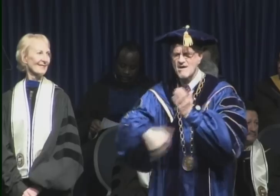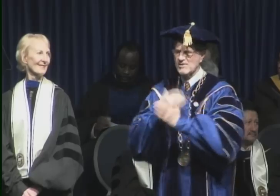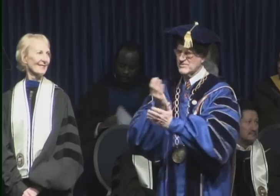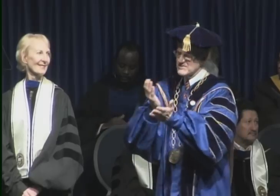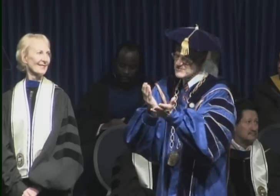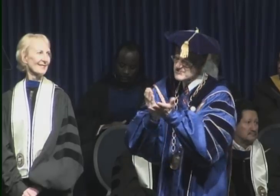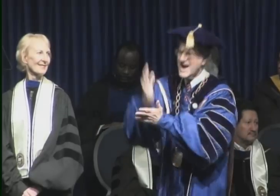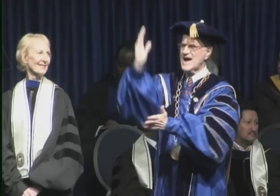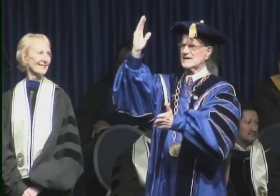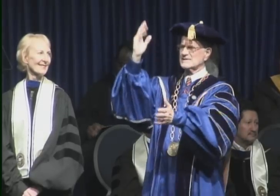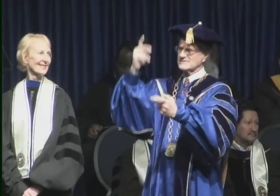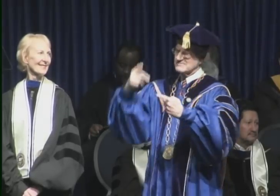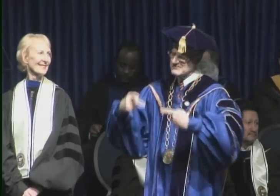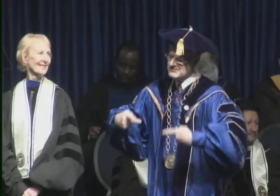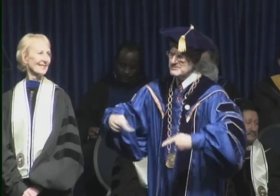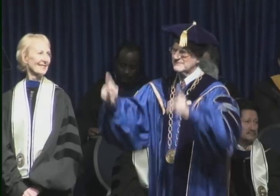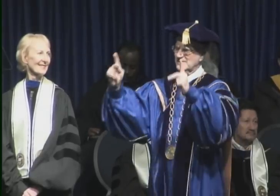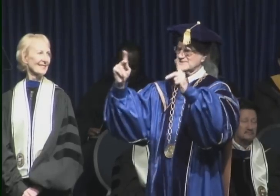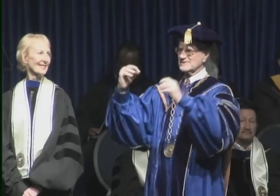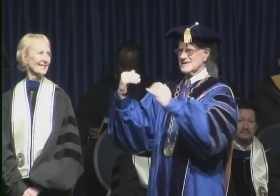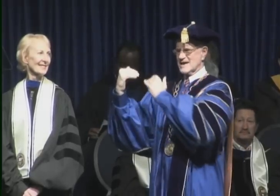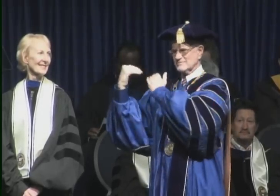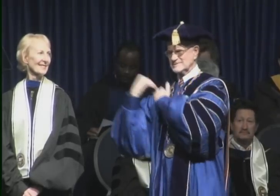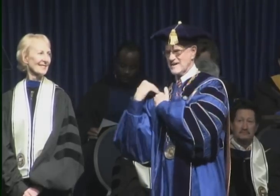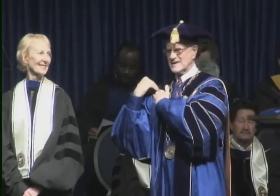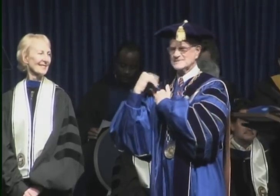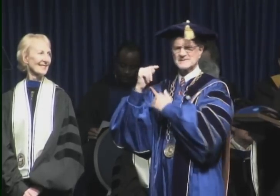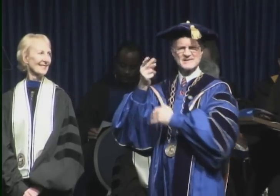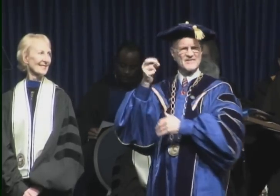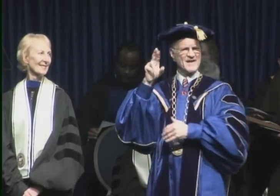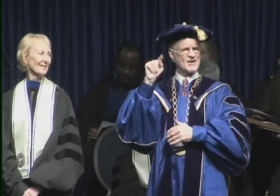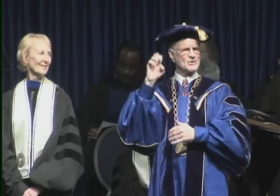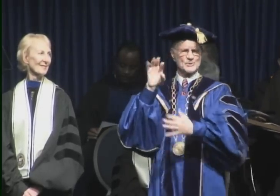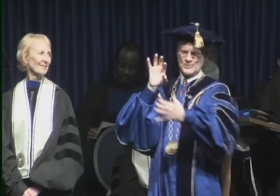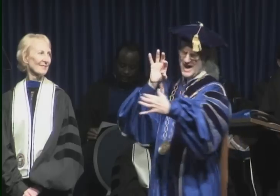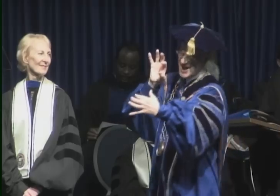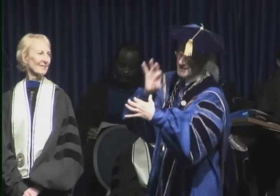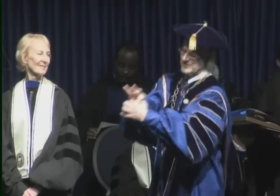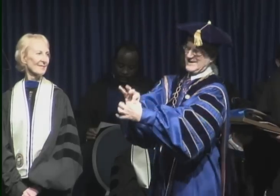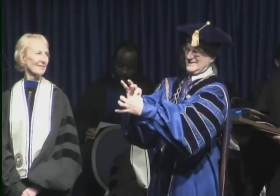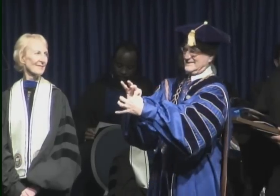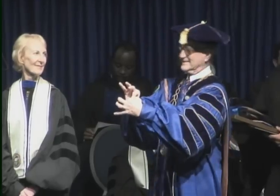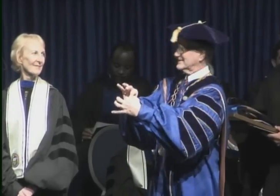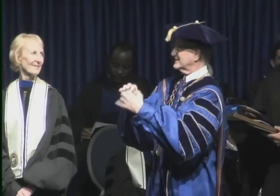privileges and responsibilities thereto appertaining.